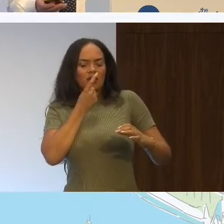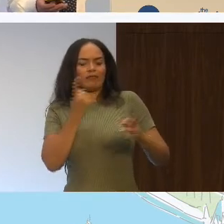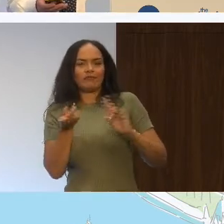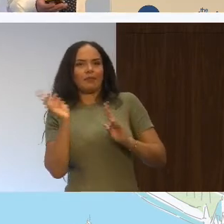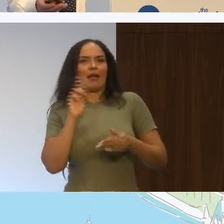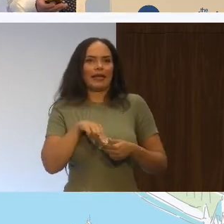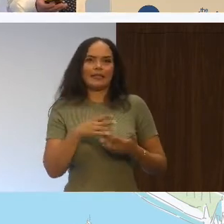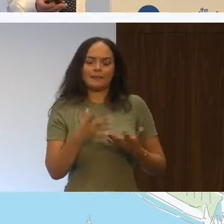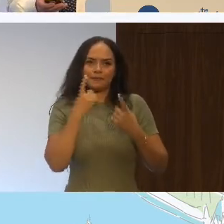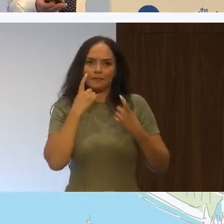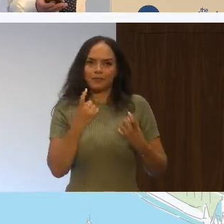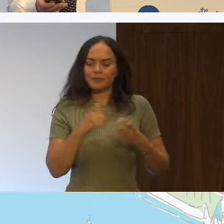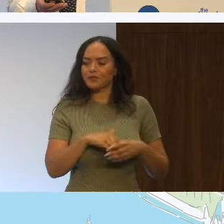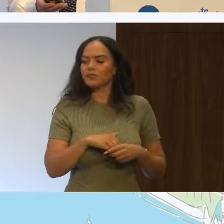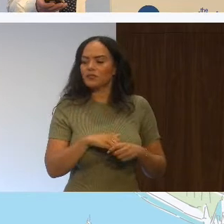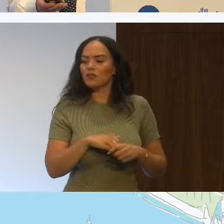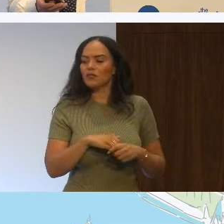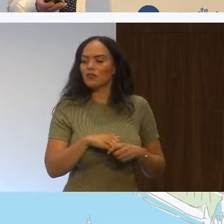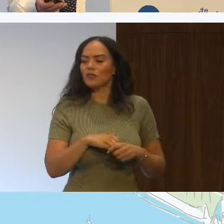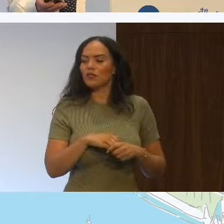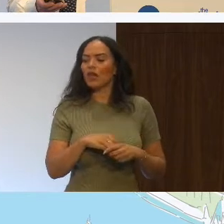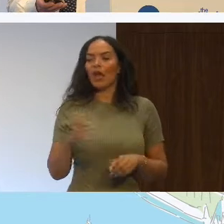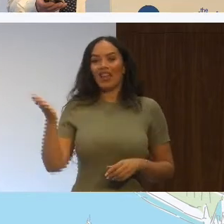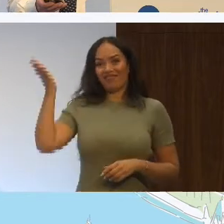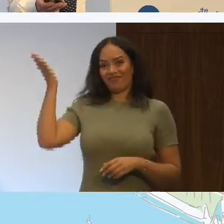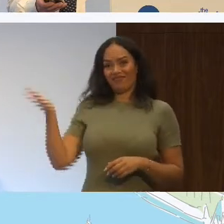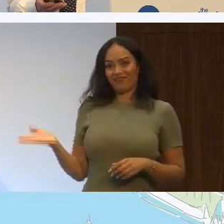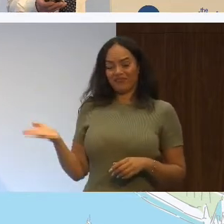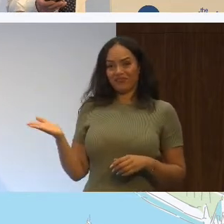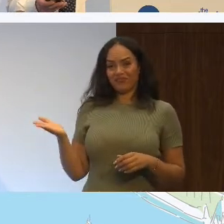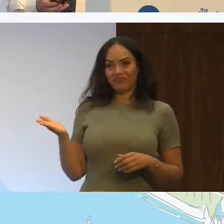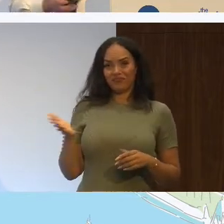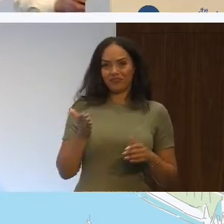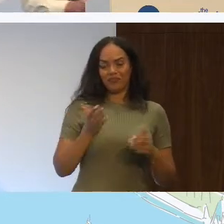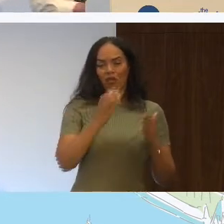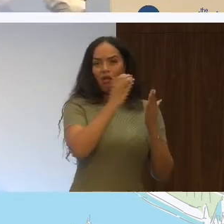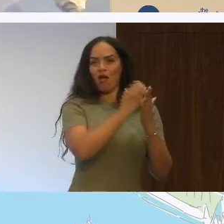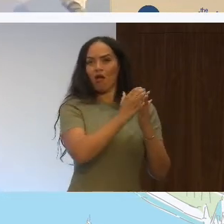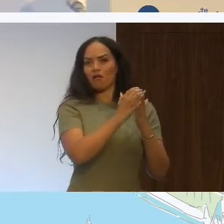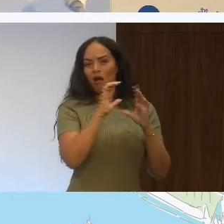So so these are the main classes of drugs that we we we give as preventatives.